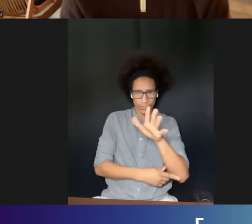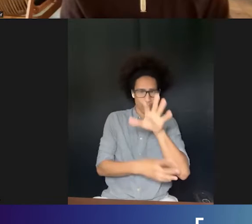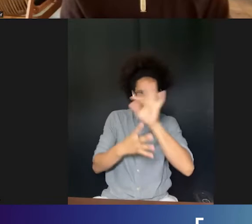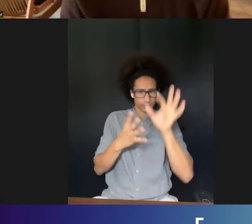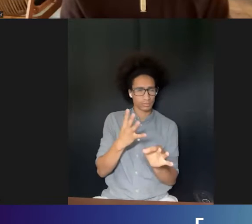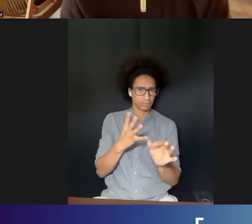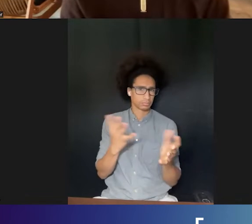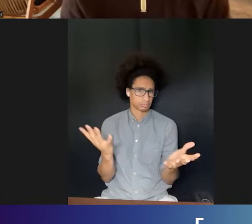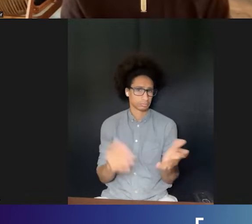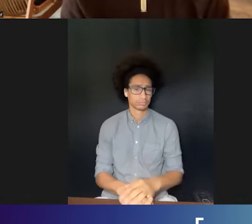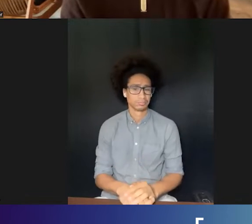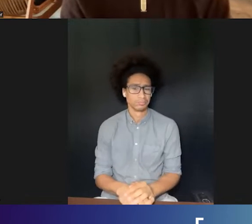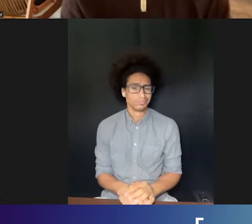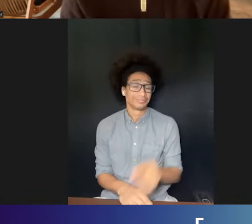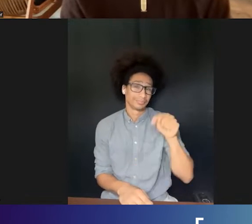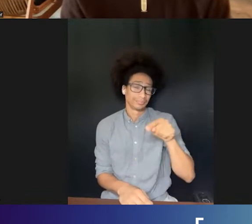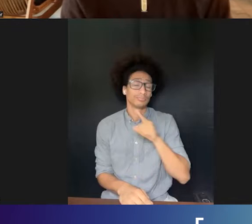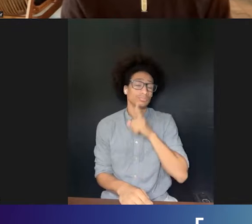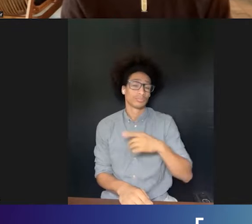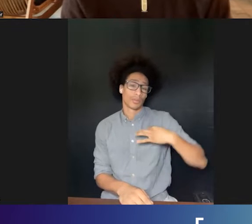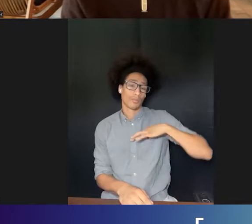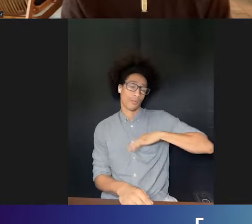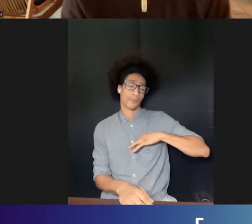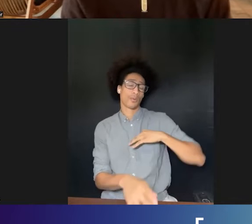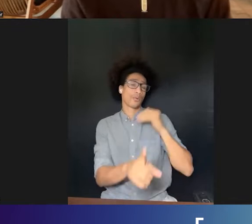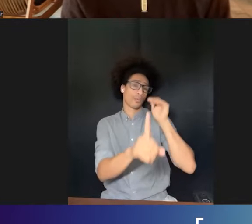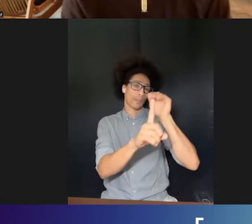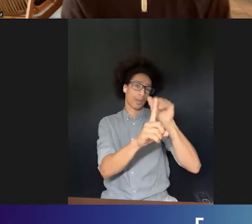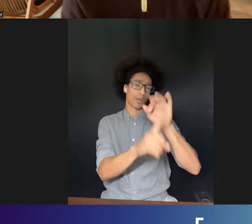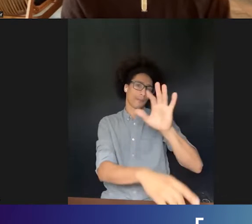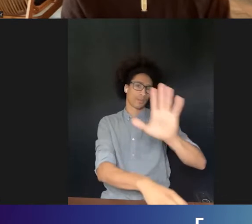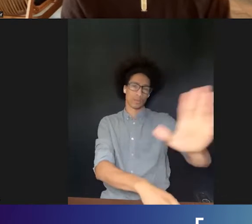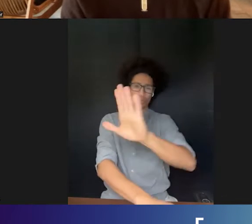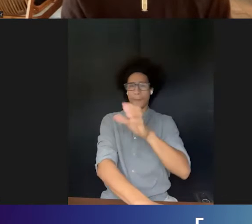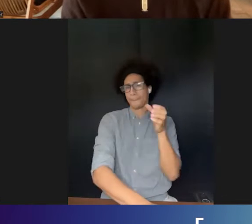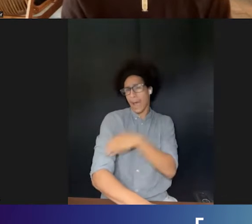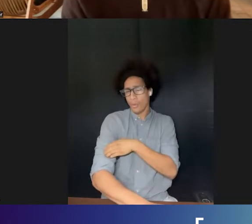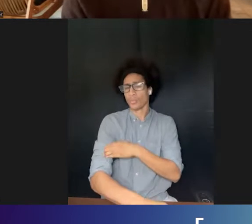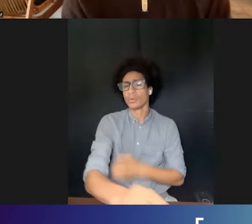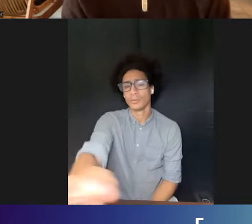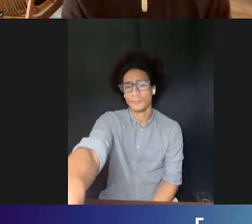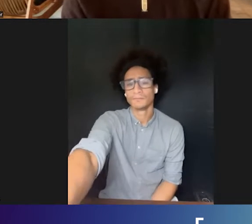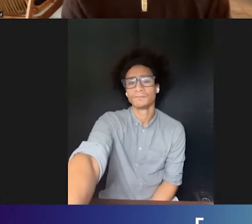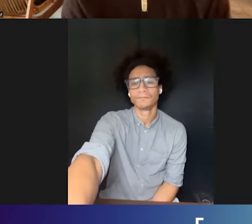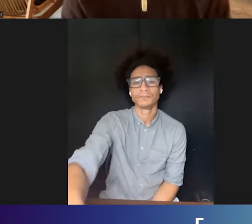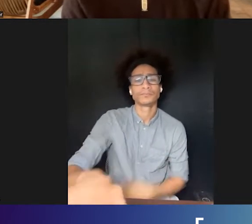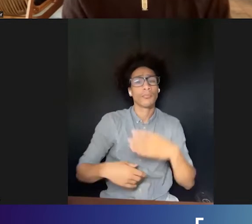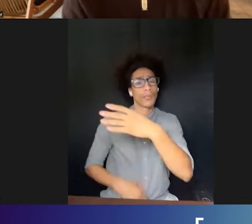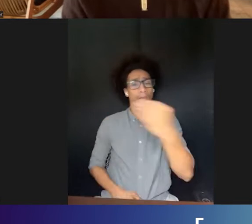hopefully a useful reminder to the power that we have and, you know, a nod in several and several directions.